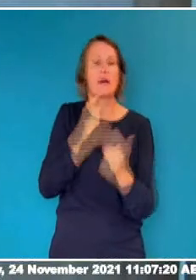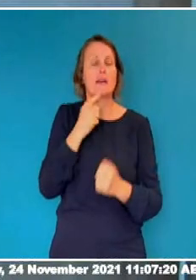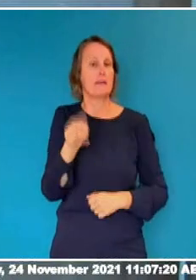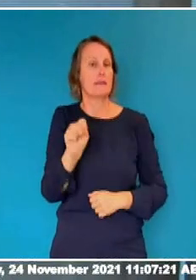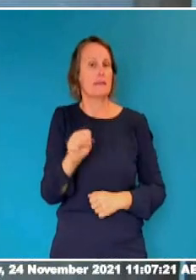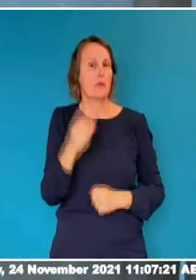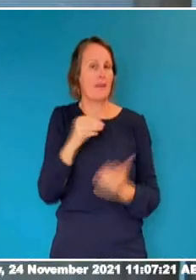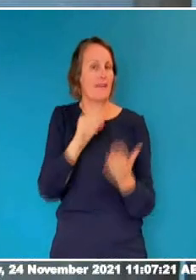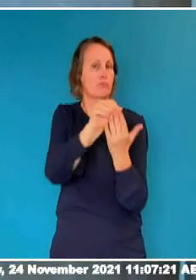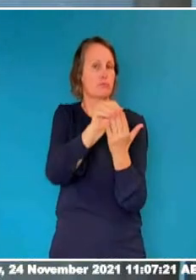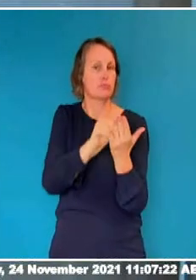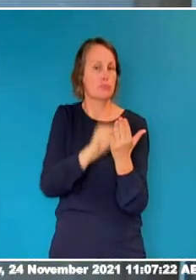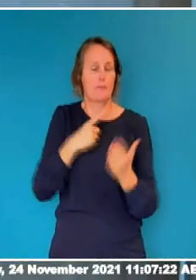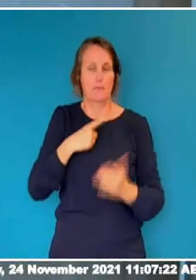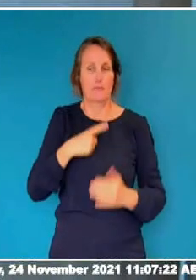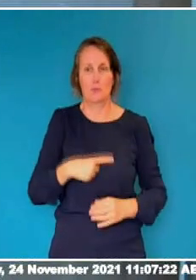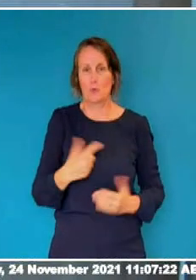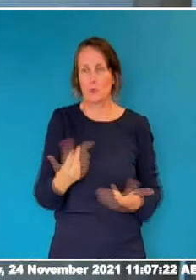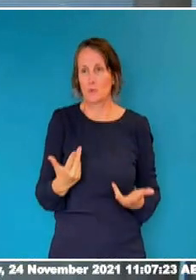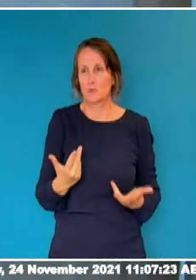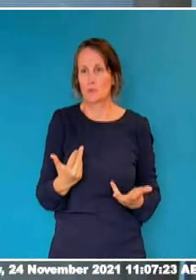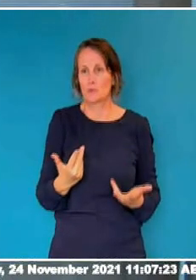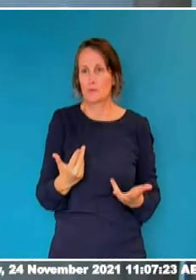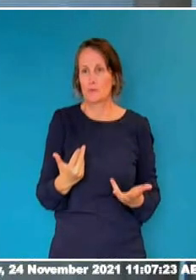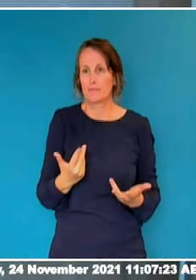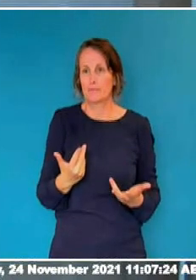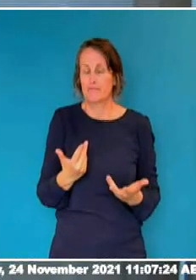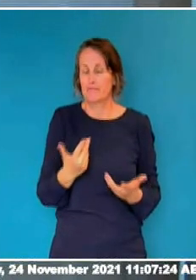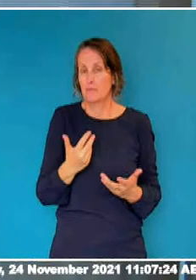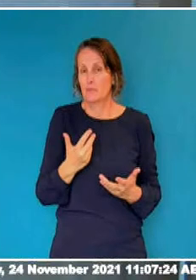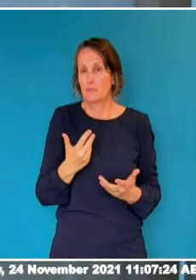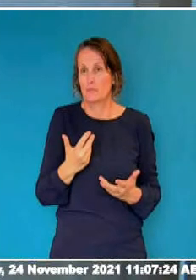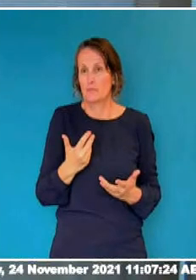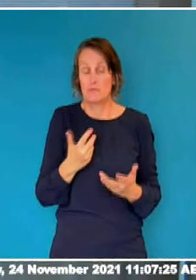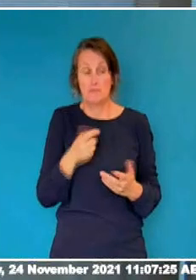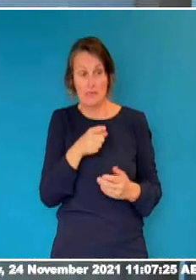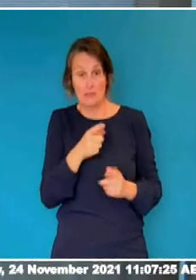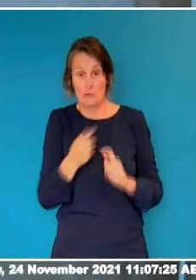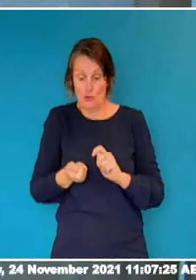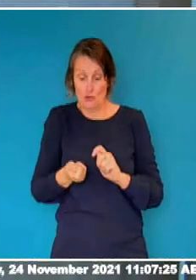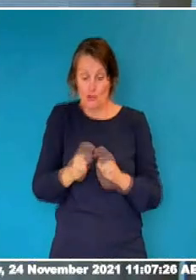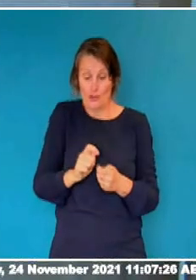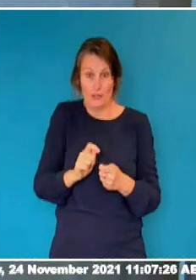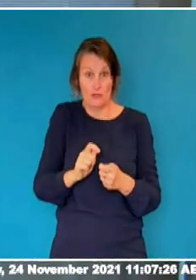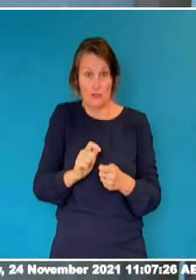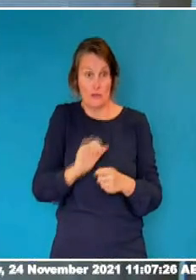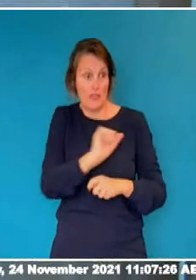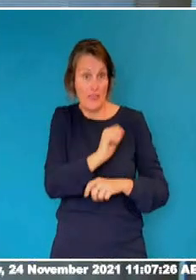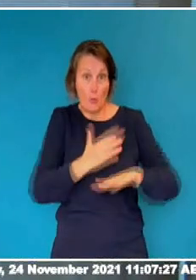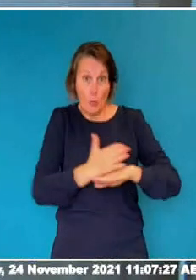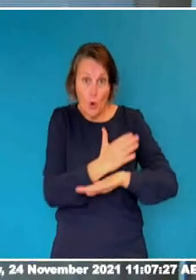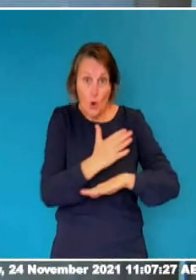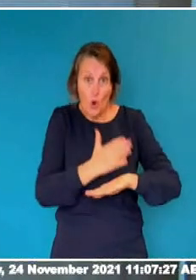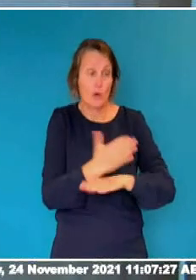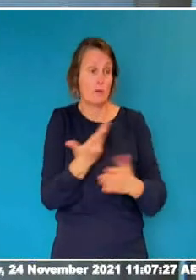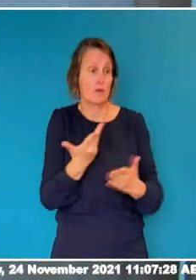whether in terms of is it an adjustment to their work, to their work pattern, to their